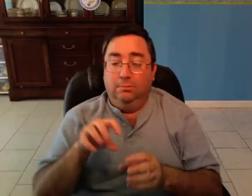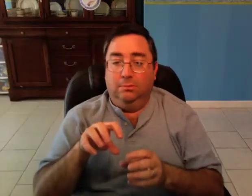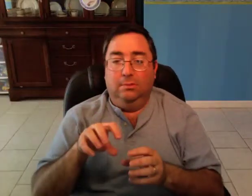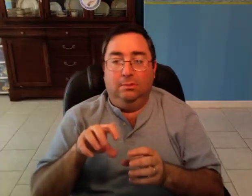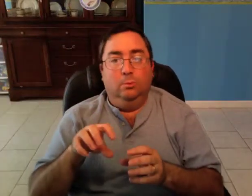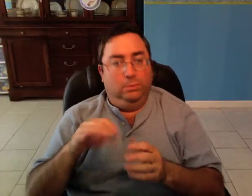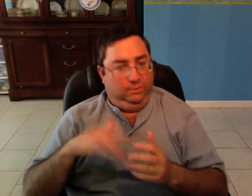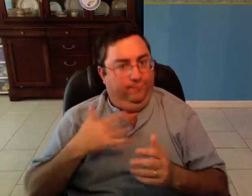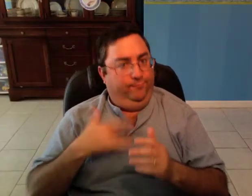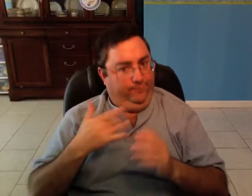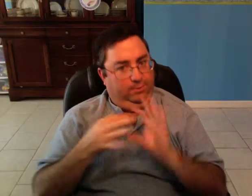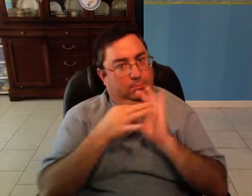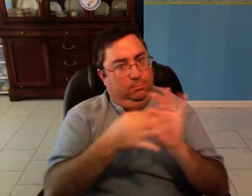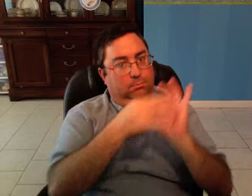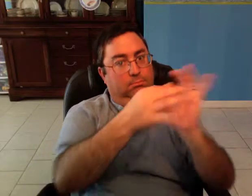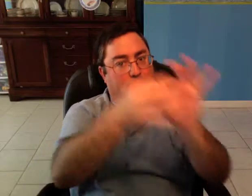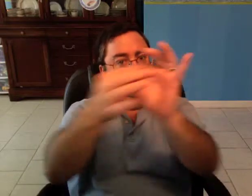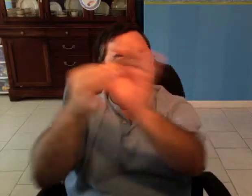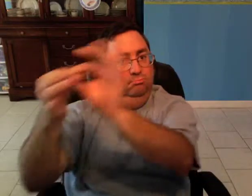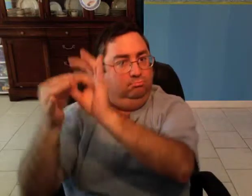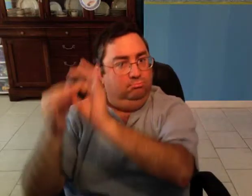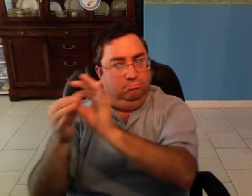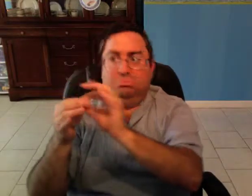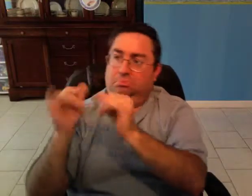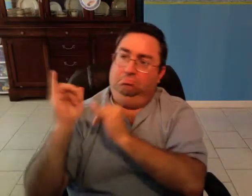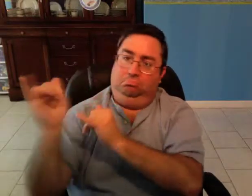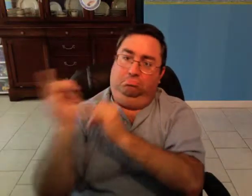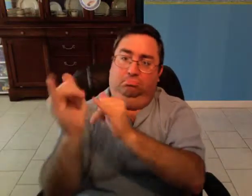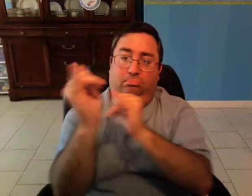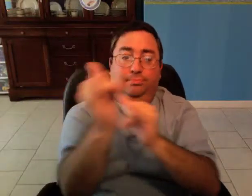And we feel affiliated with those Deaf people in other Deaf communities.